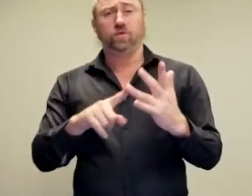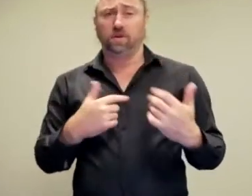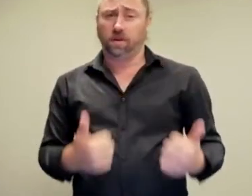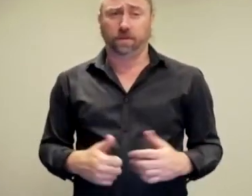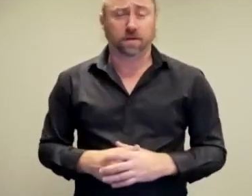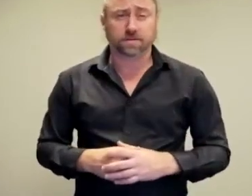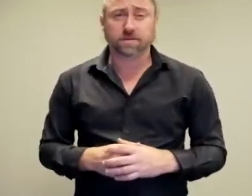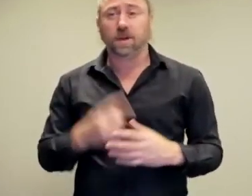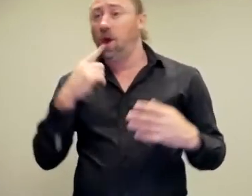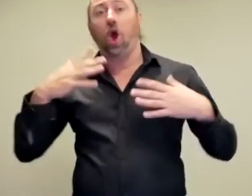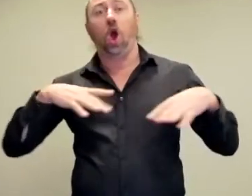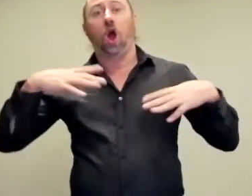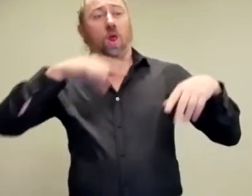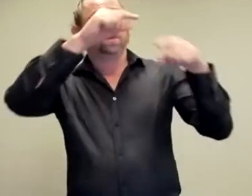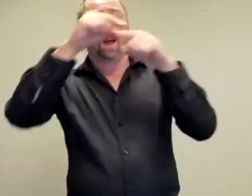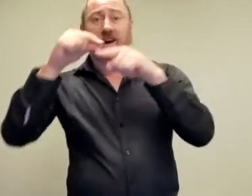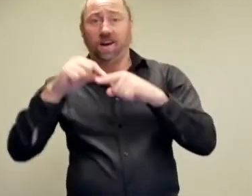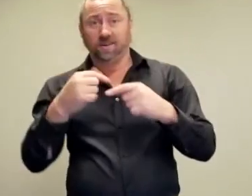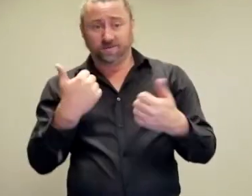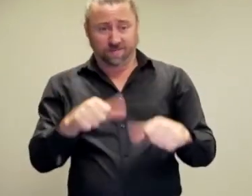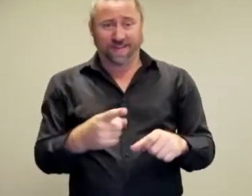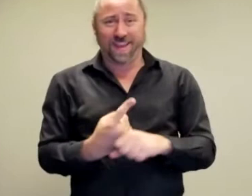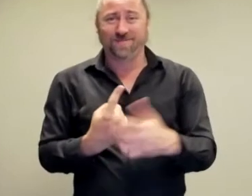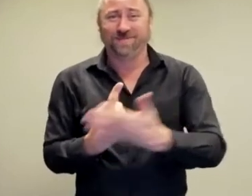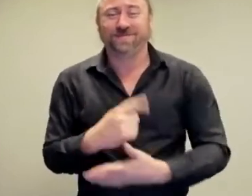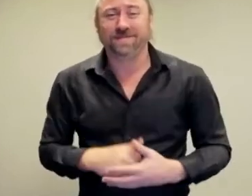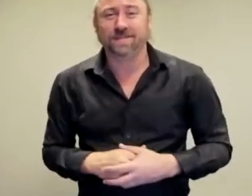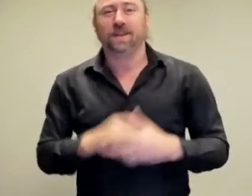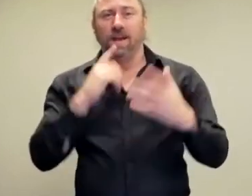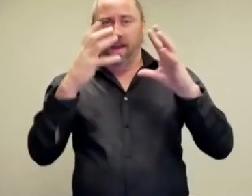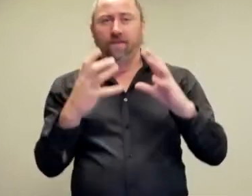the clothesline to make this work. The sponges are primed with rabbit skin glue